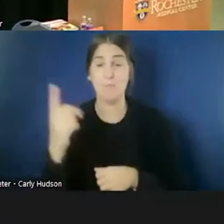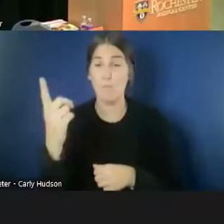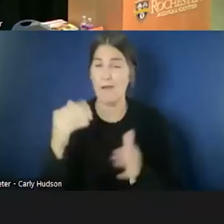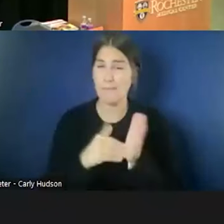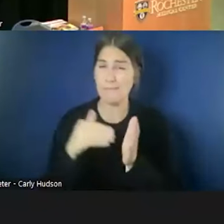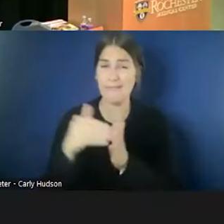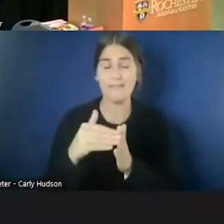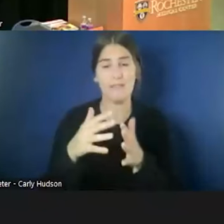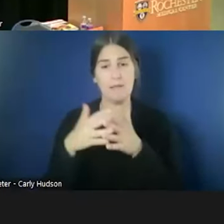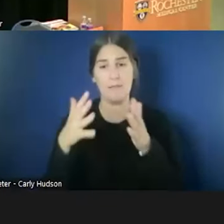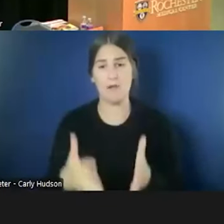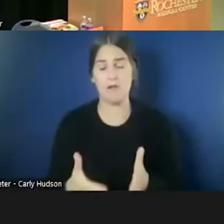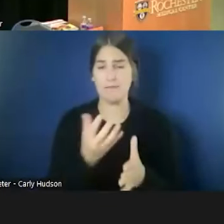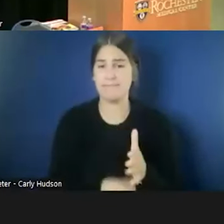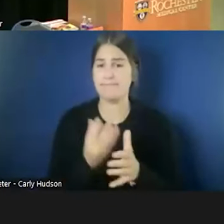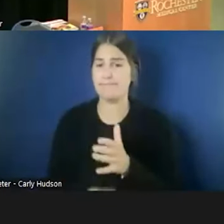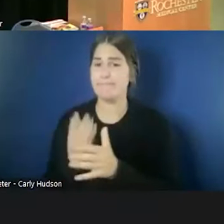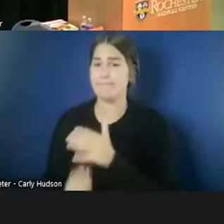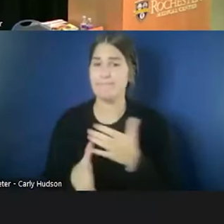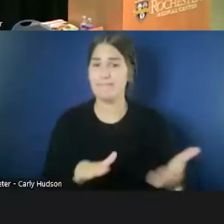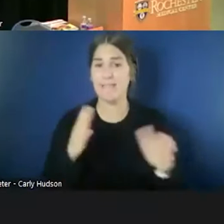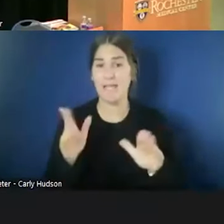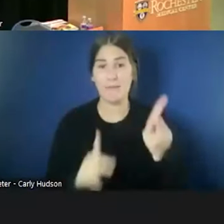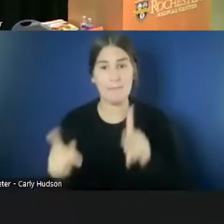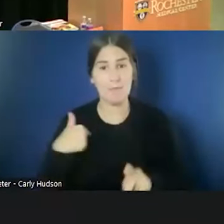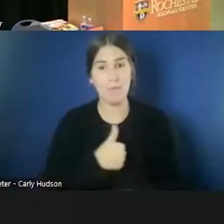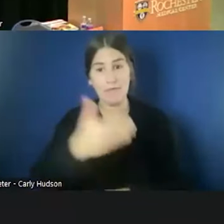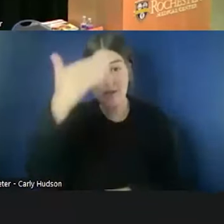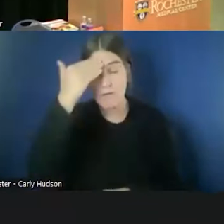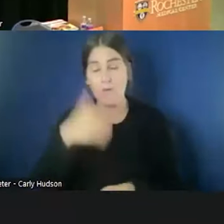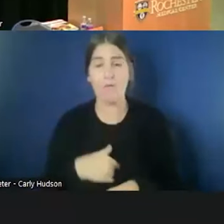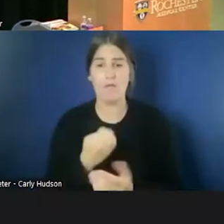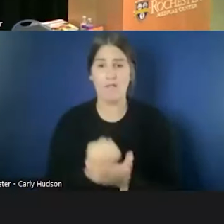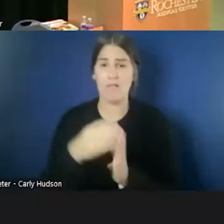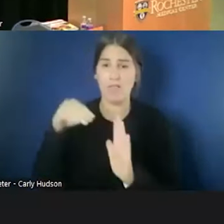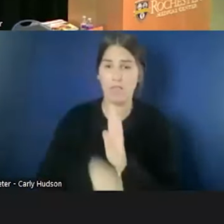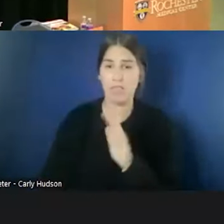four years loved ones that we all knew economies have collapsed people have been displaced by